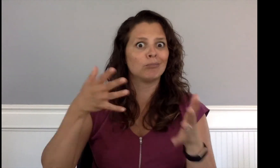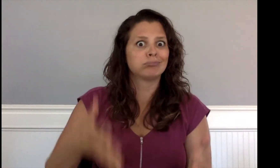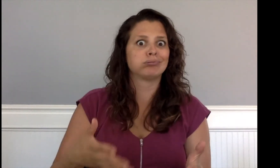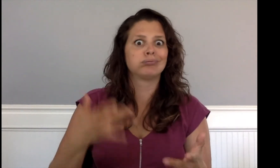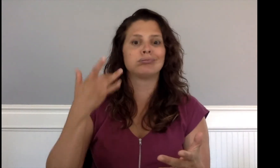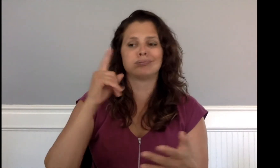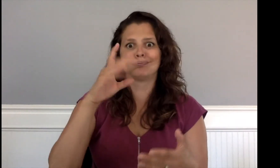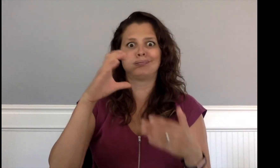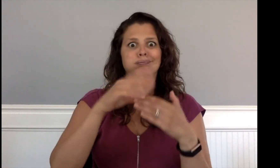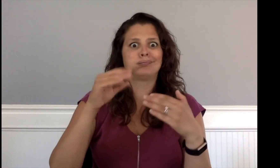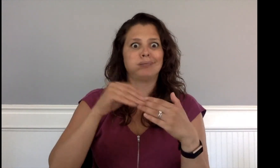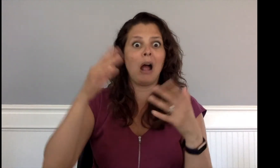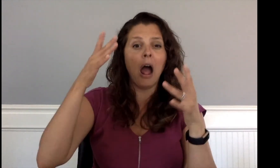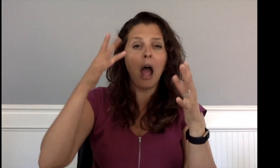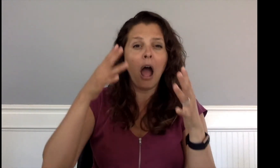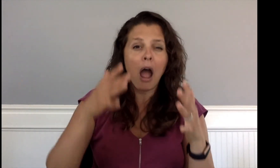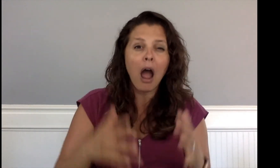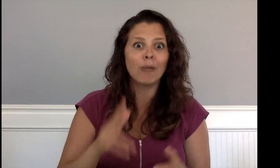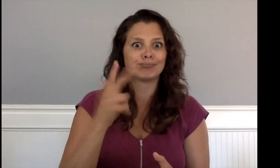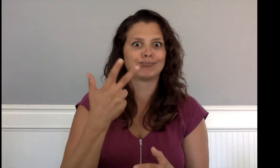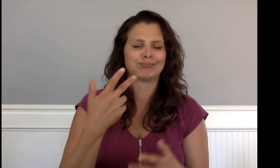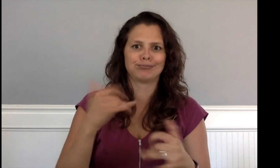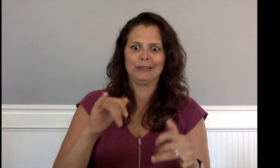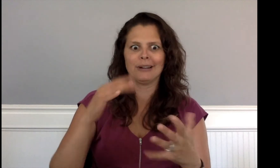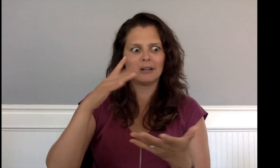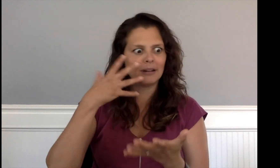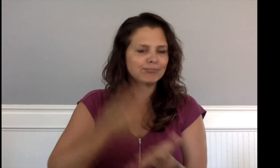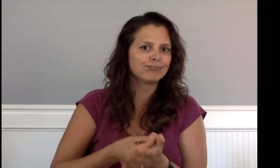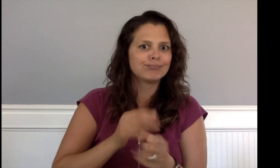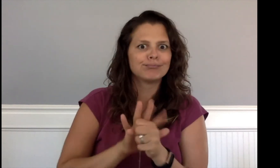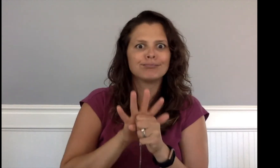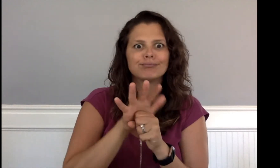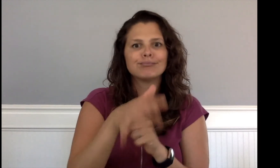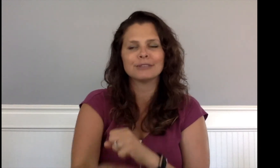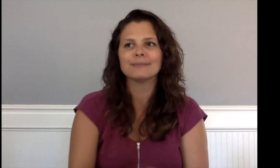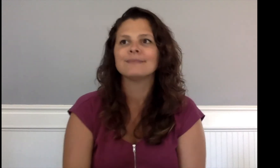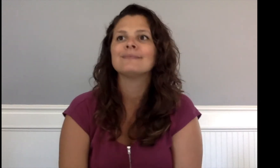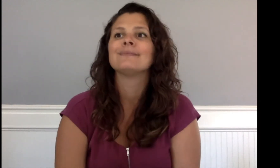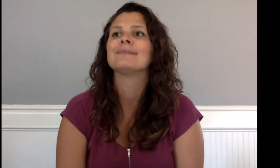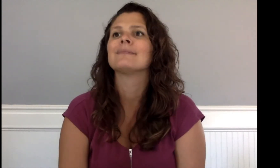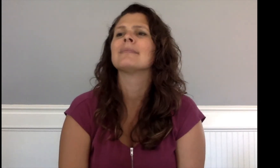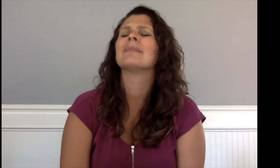lots of change left from his hundred-dollar bill.